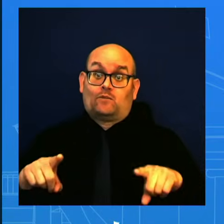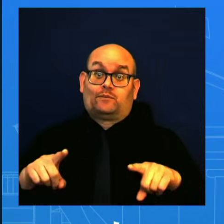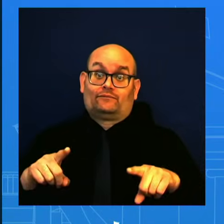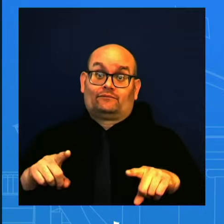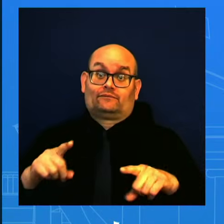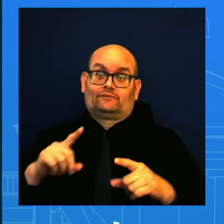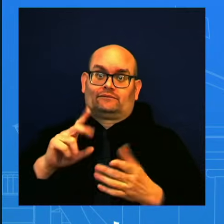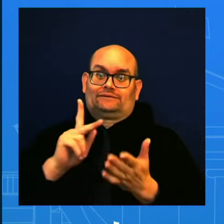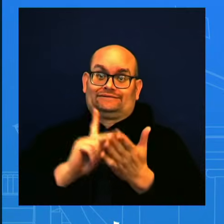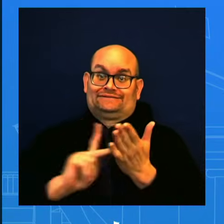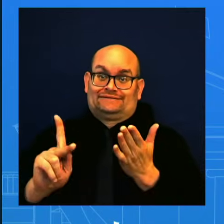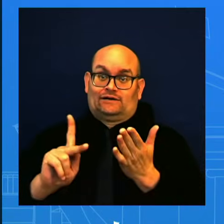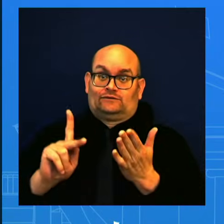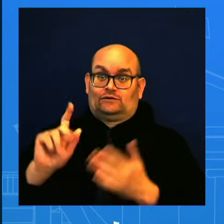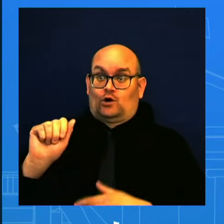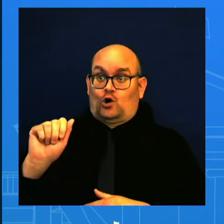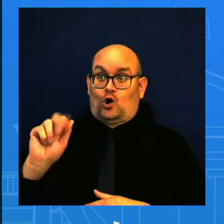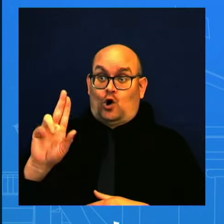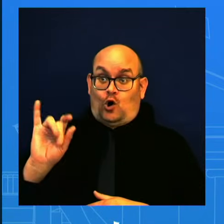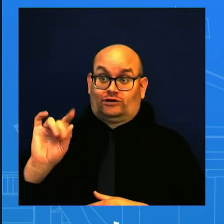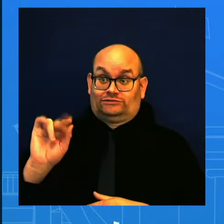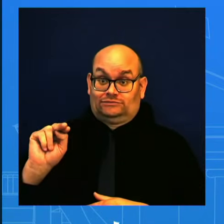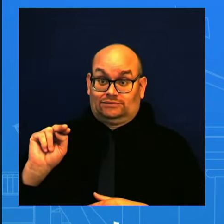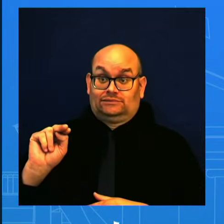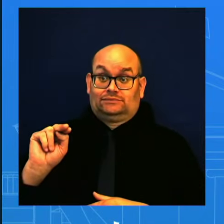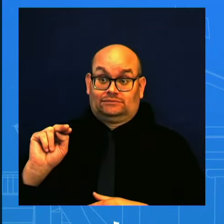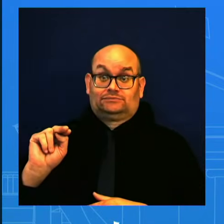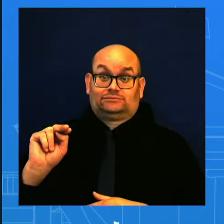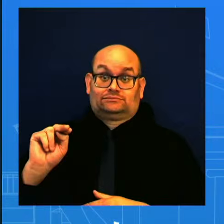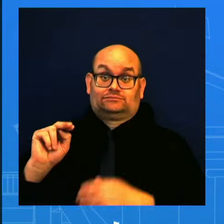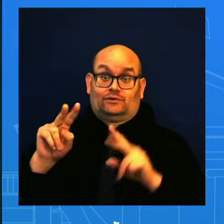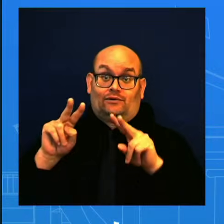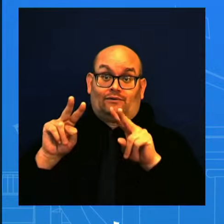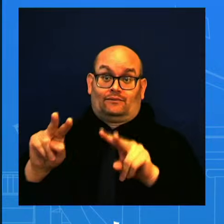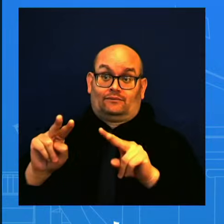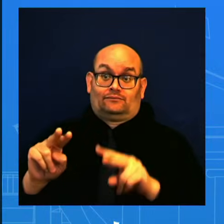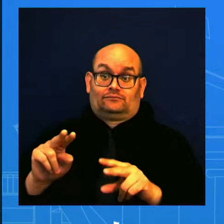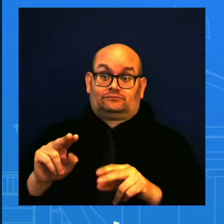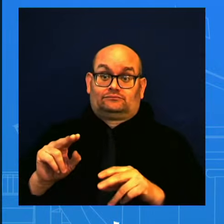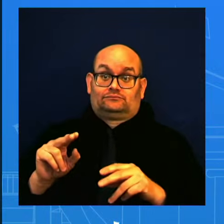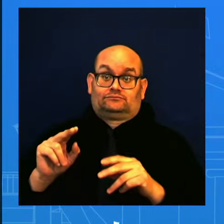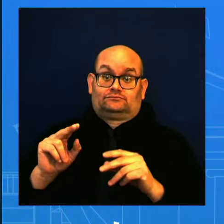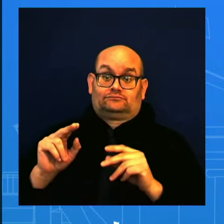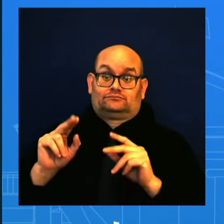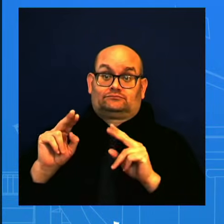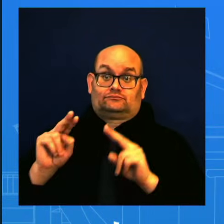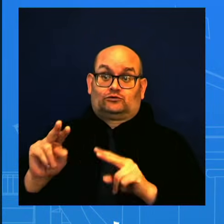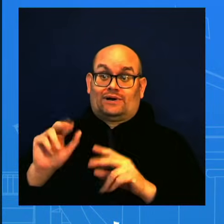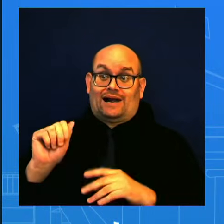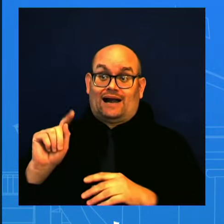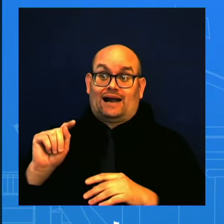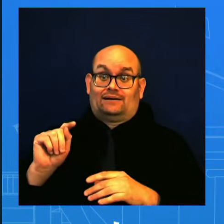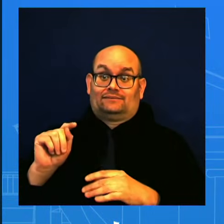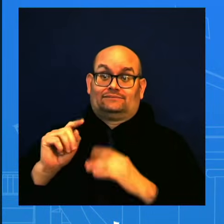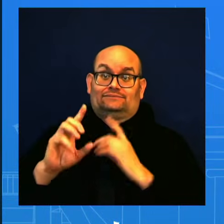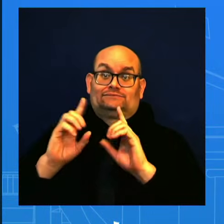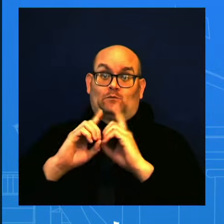on getting big things done for the American people more broadly. The Press: Well, and on the economy, yesterday's stock market dip being the latest big concern for voters.